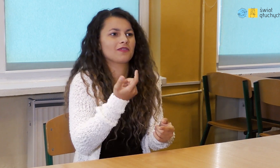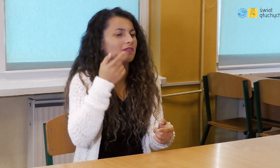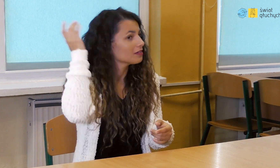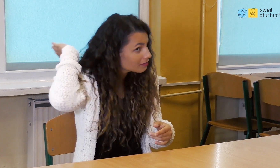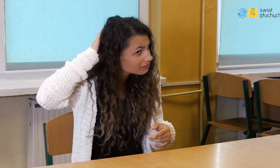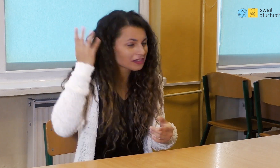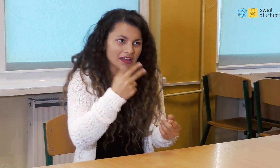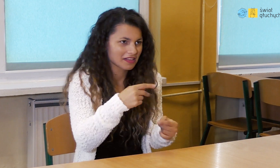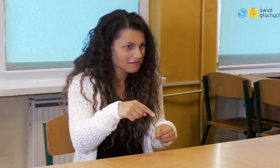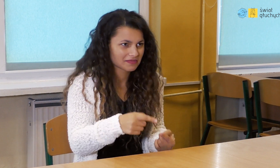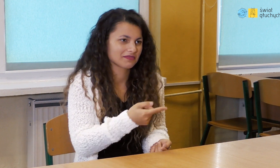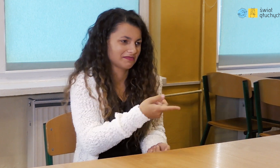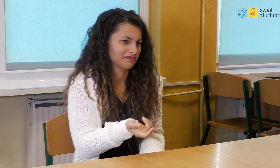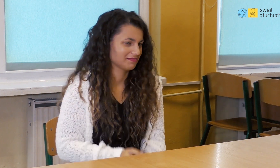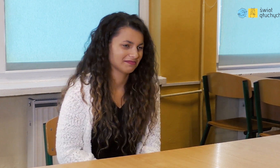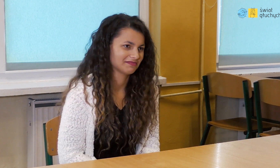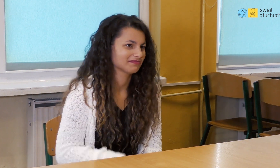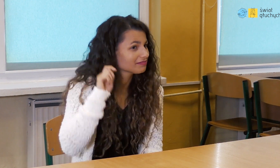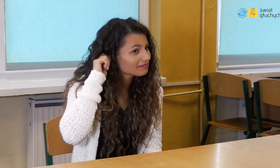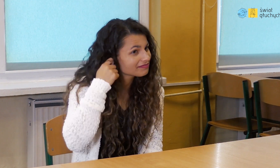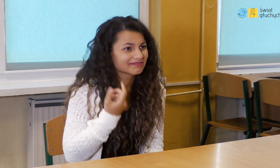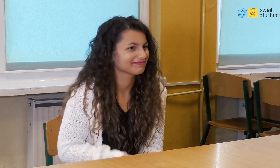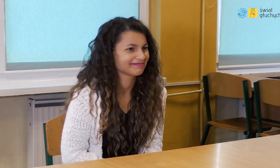on the head, or pulling them by the ear, no.